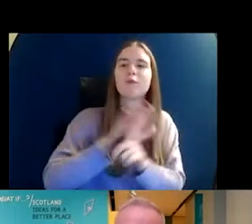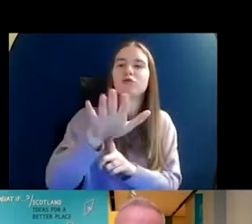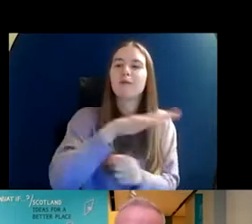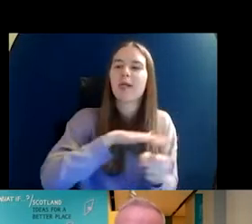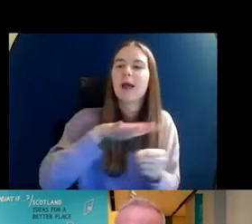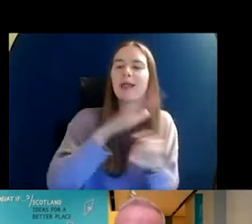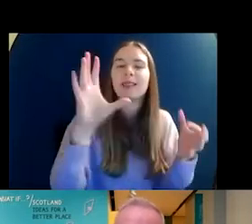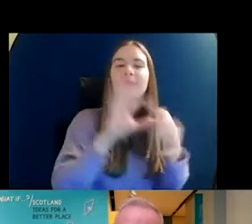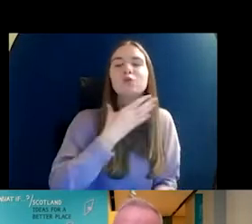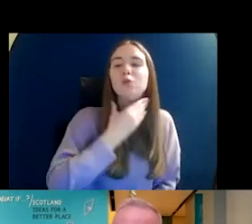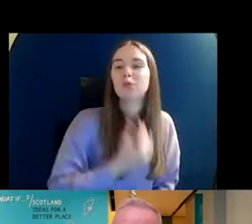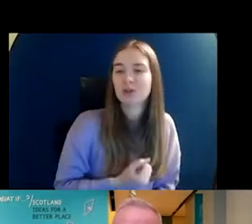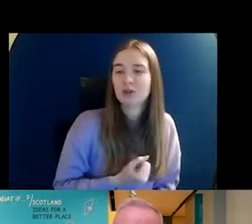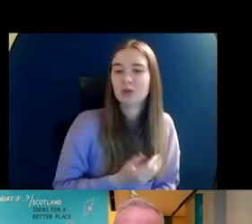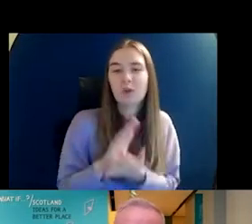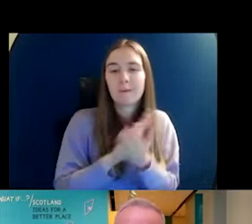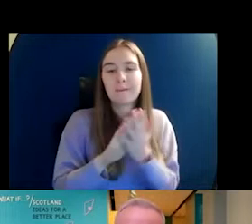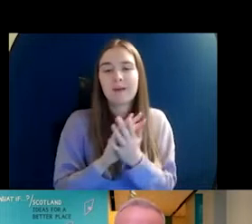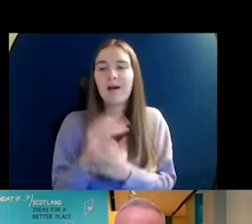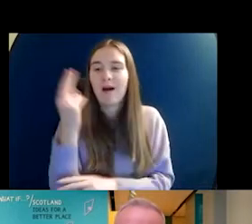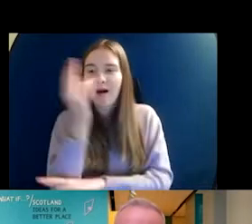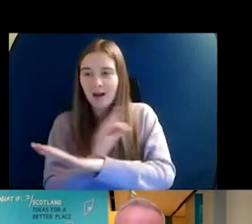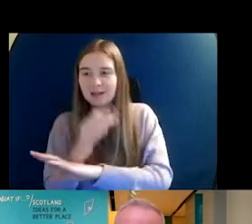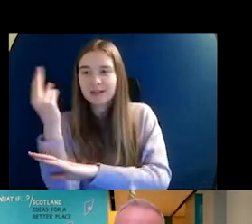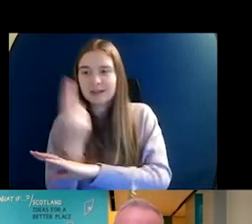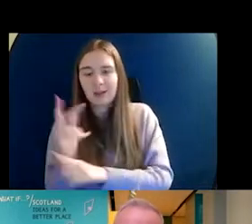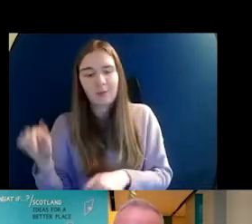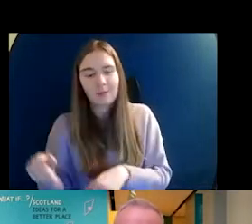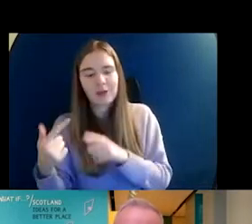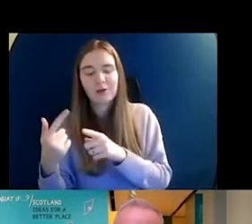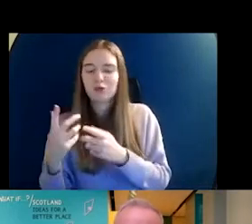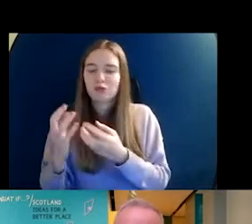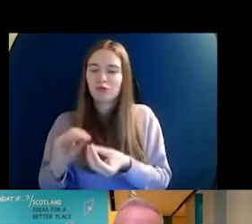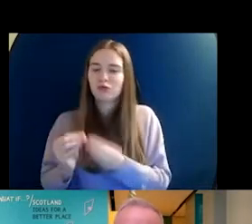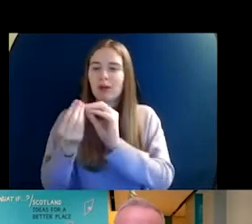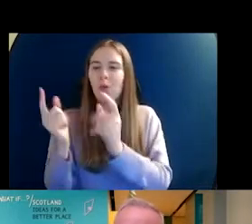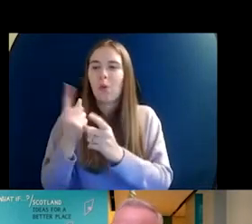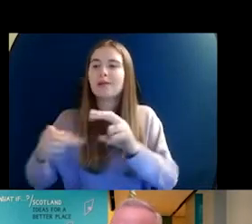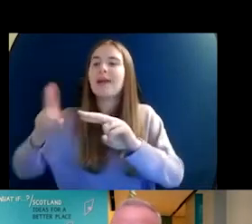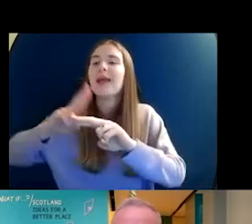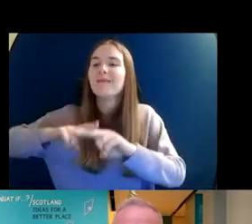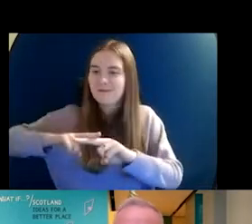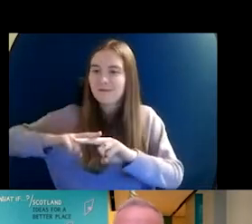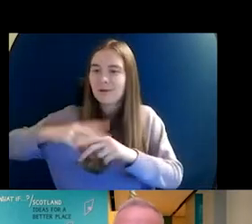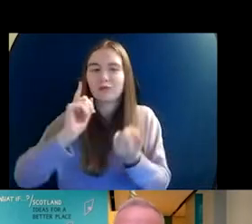And then each architect and designer was challenged with coming up with the "What if" idea that could respond to that.